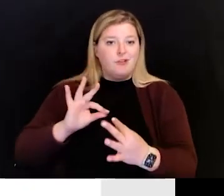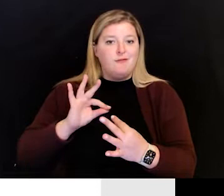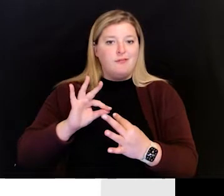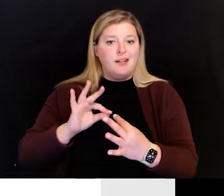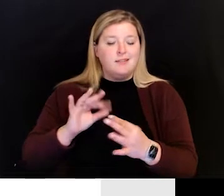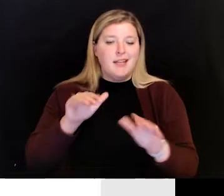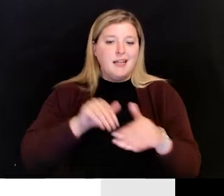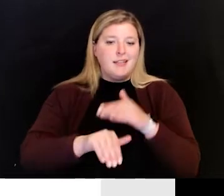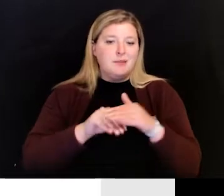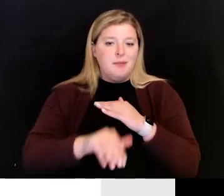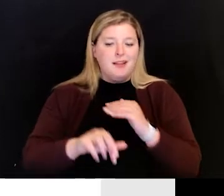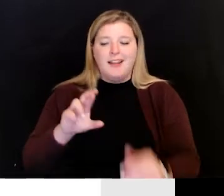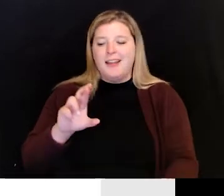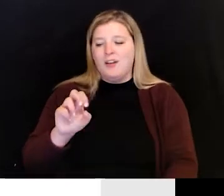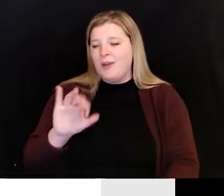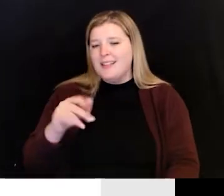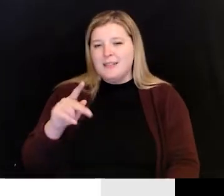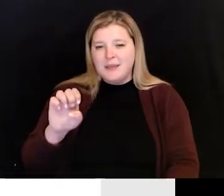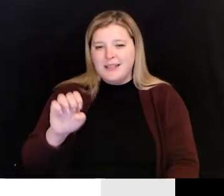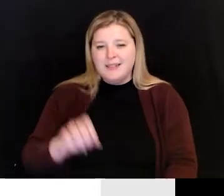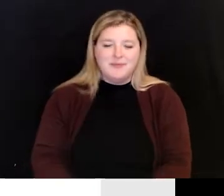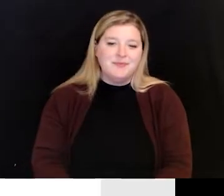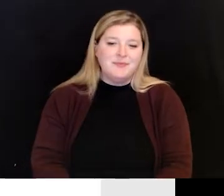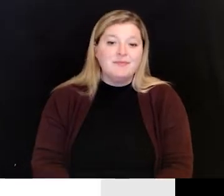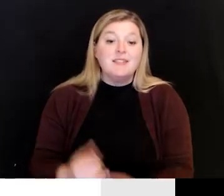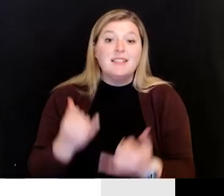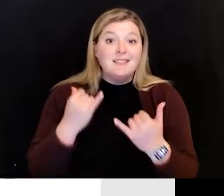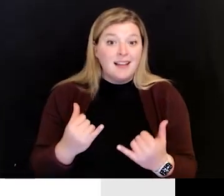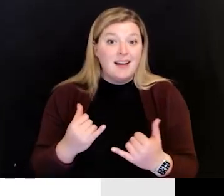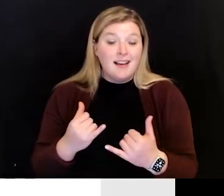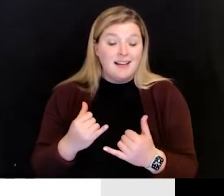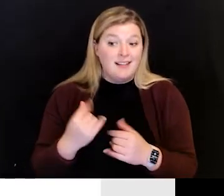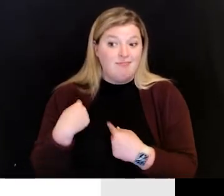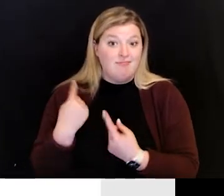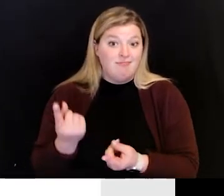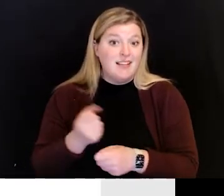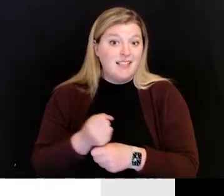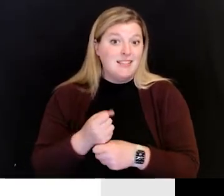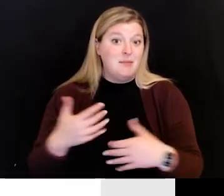So now we're expanding and we're sharing those standards